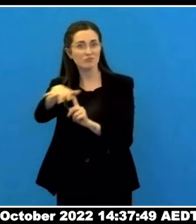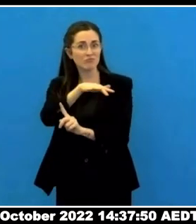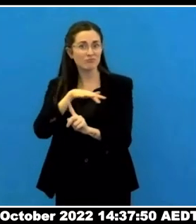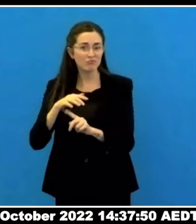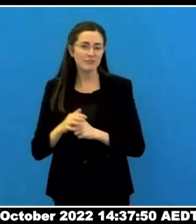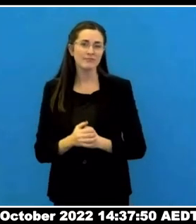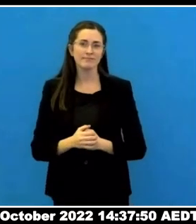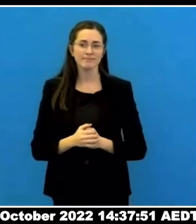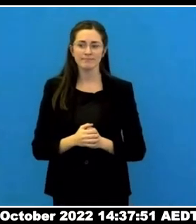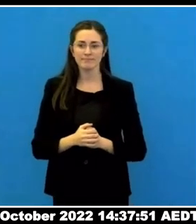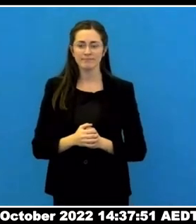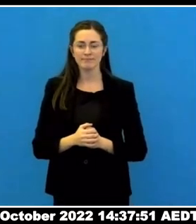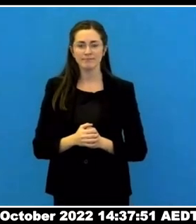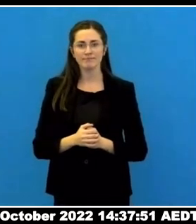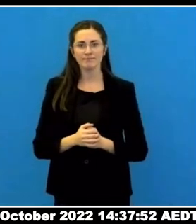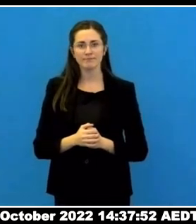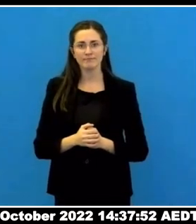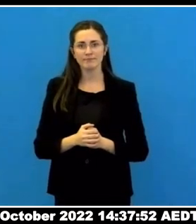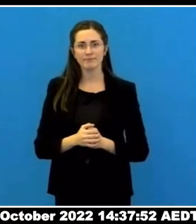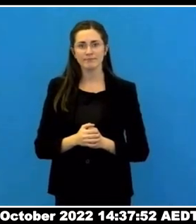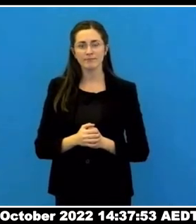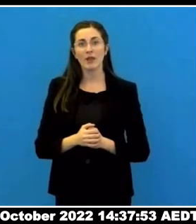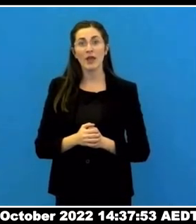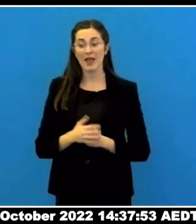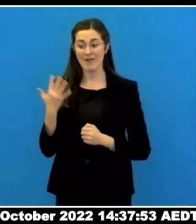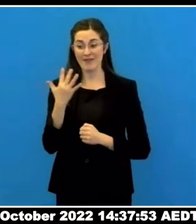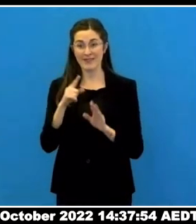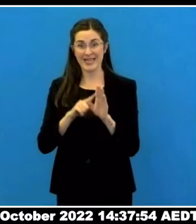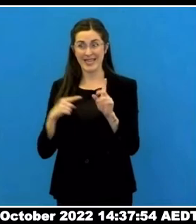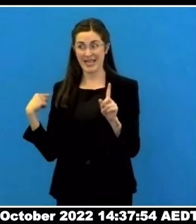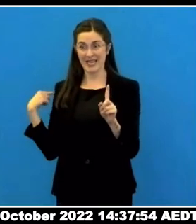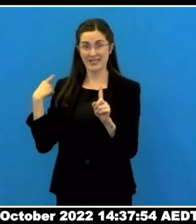I have been back to Iraq three times in the last 15 years.